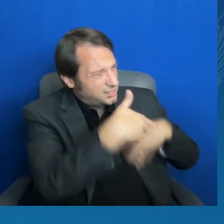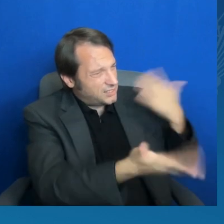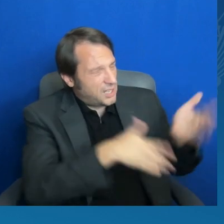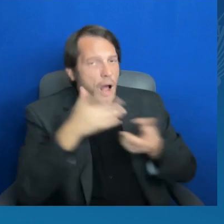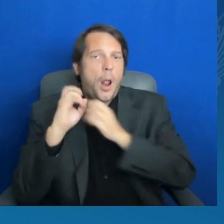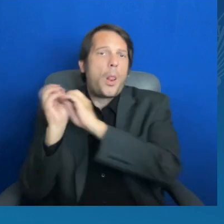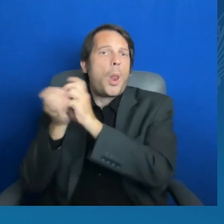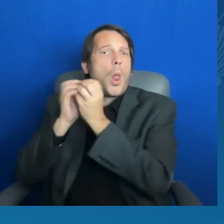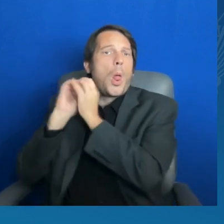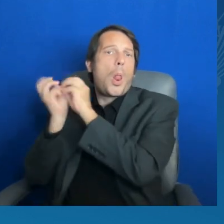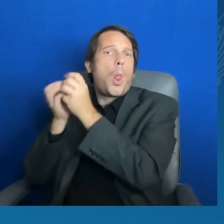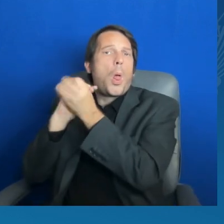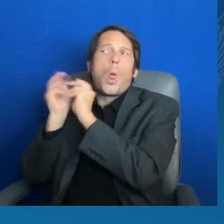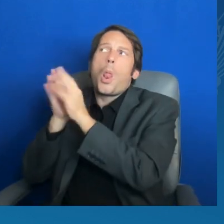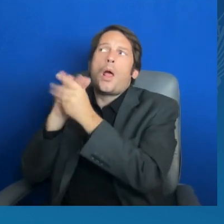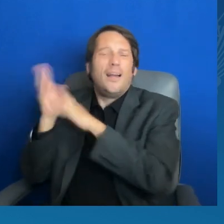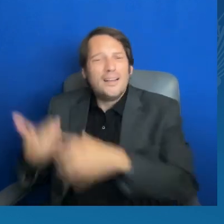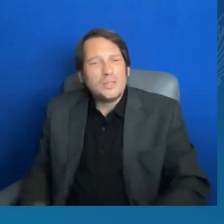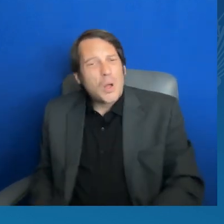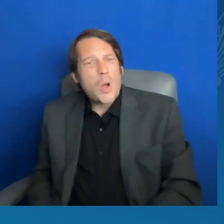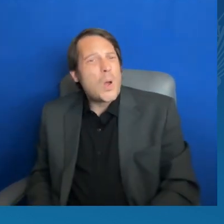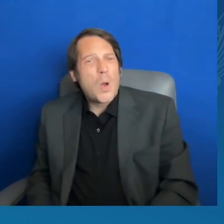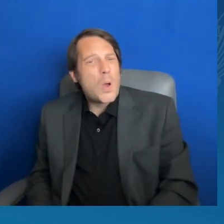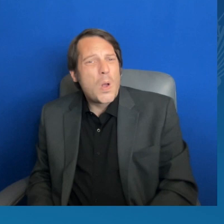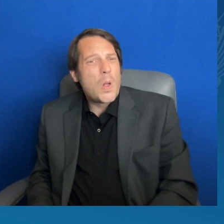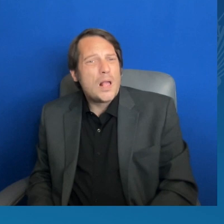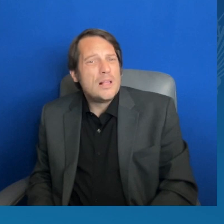Because the failure to act is not without consequence.